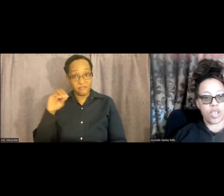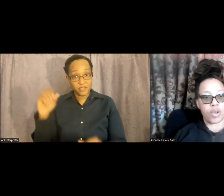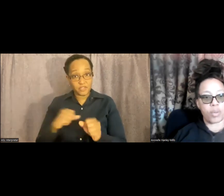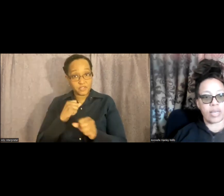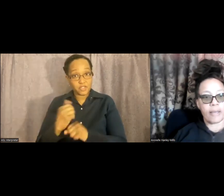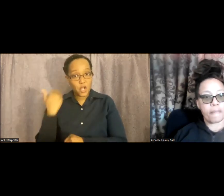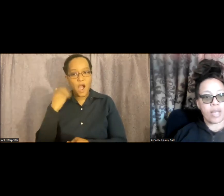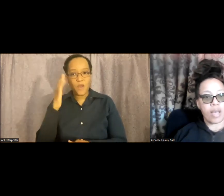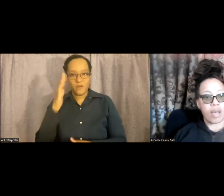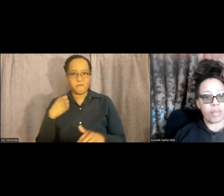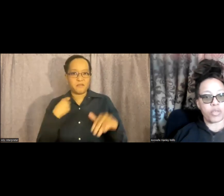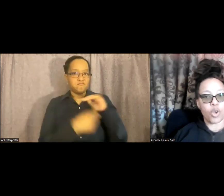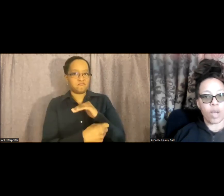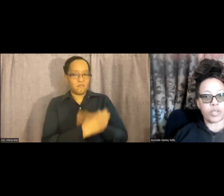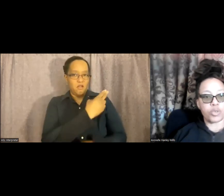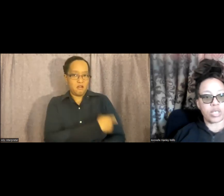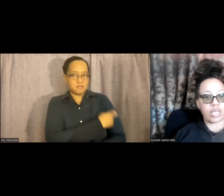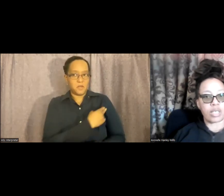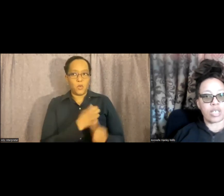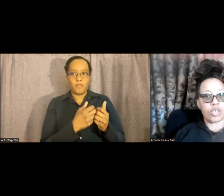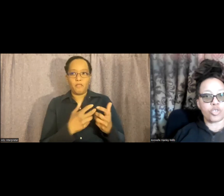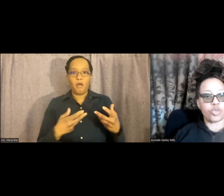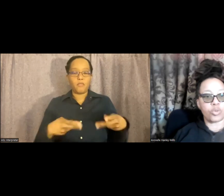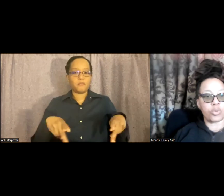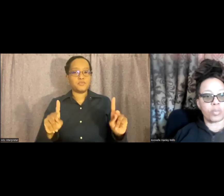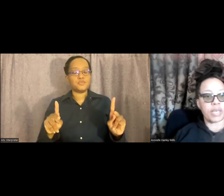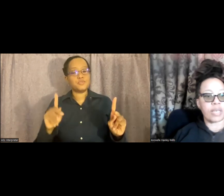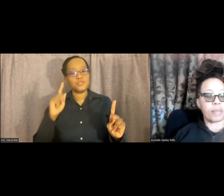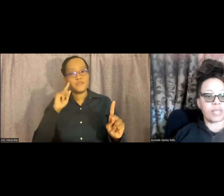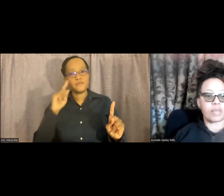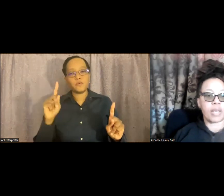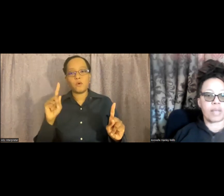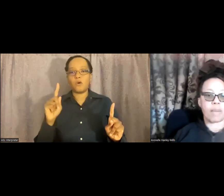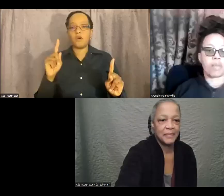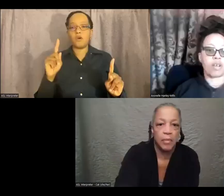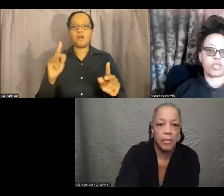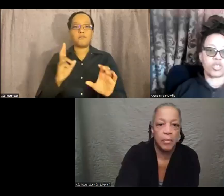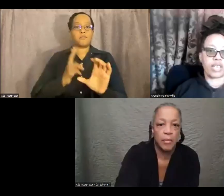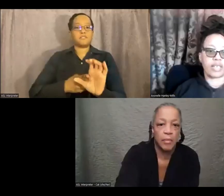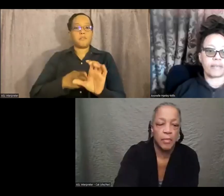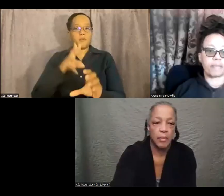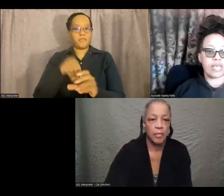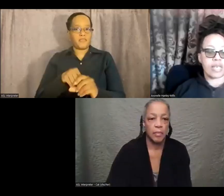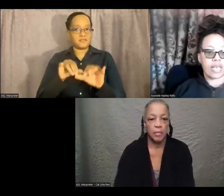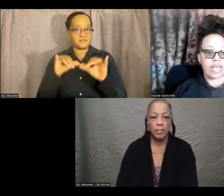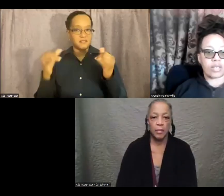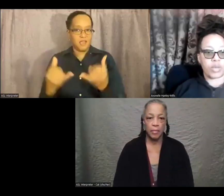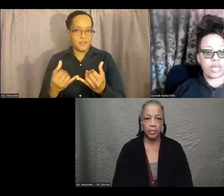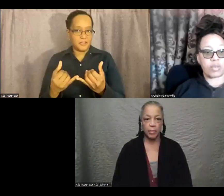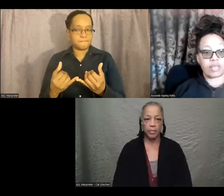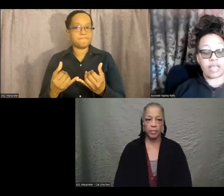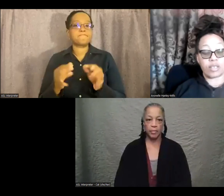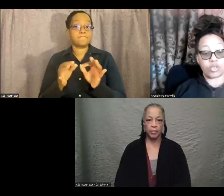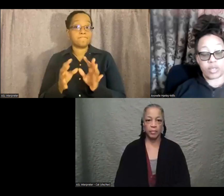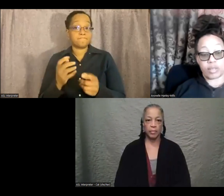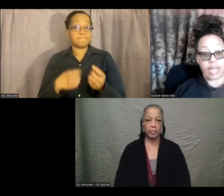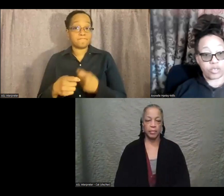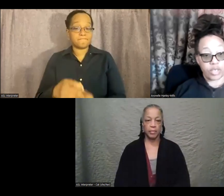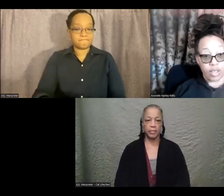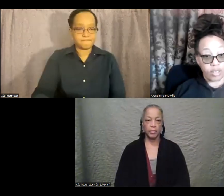opportunity to be a participating member of society . When I was diagnosed with all of